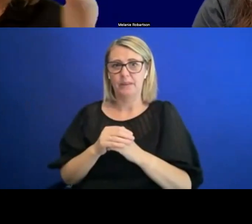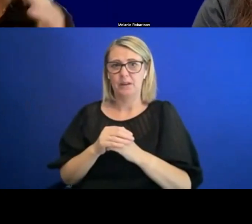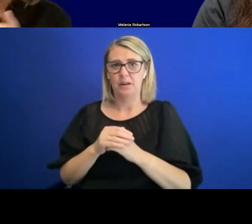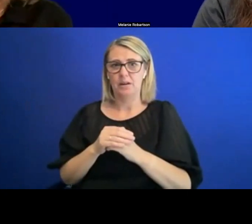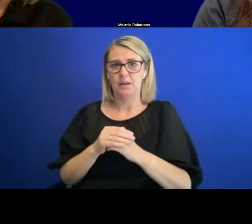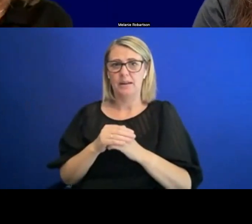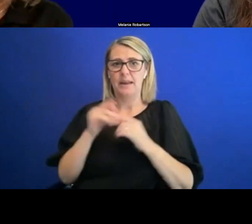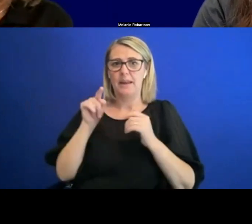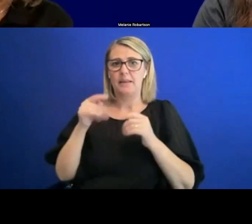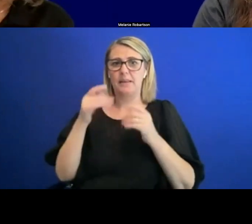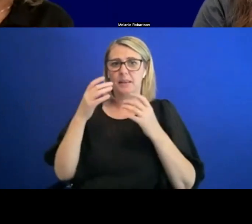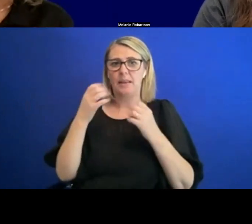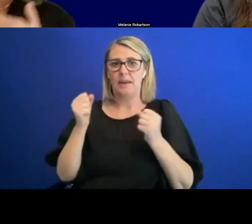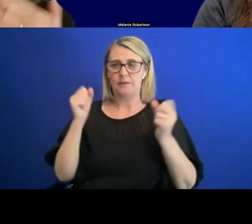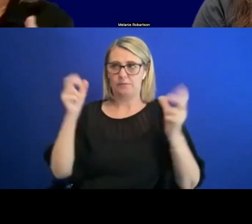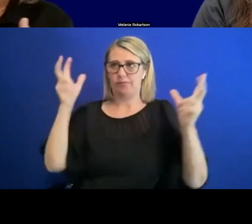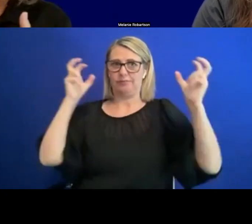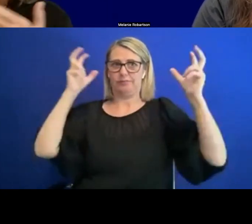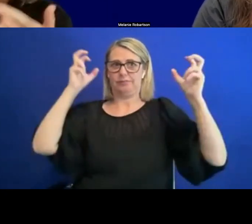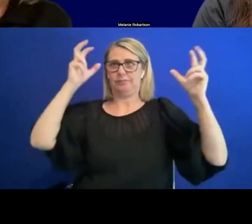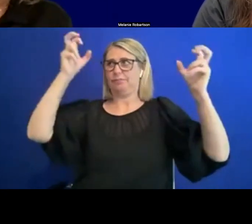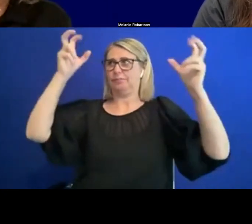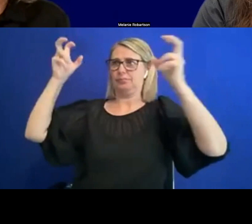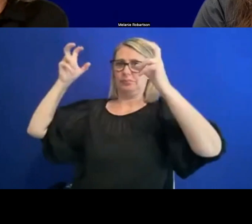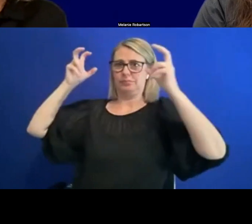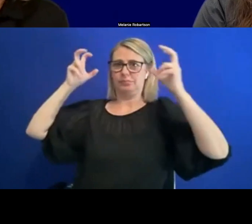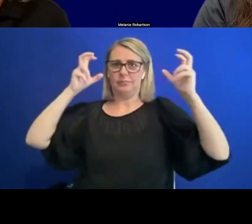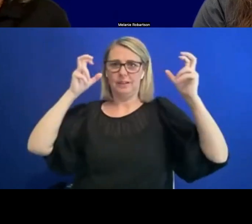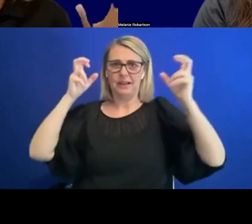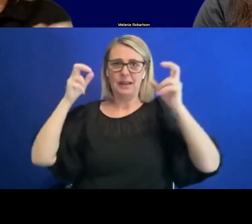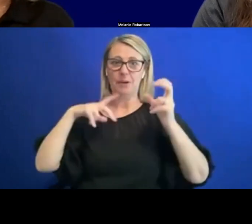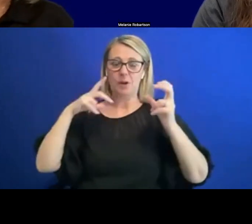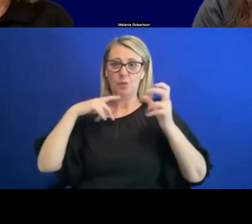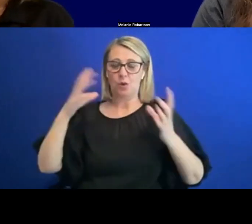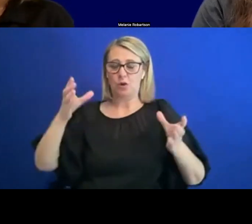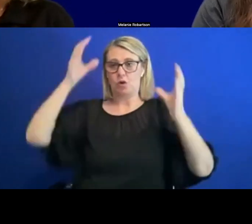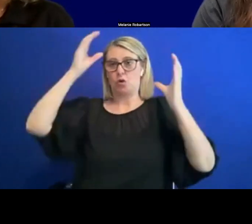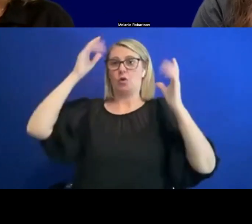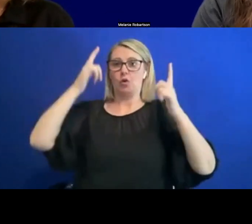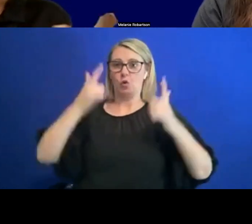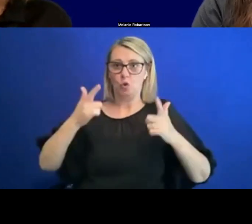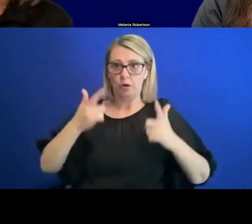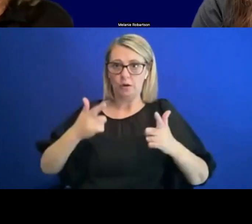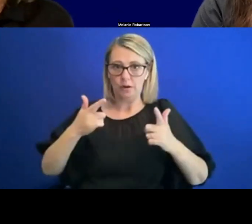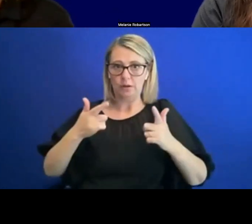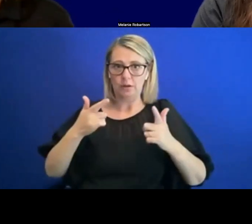input that she was getting because when she got the overload it was often in a room that